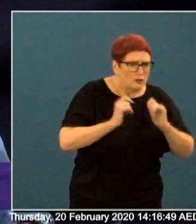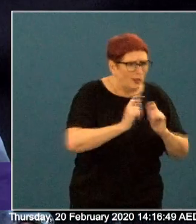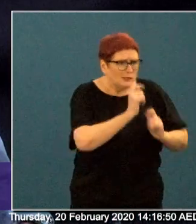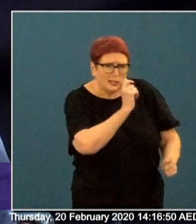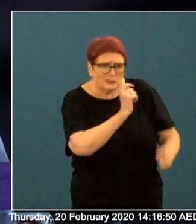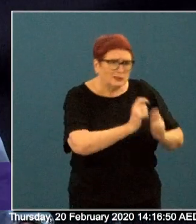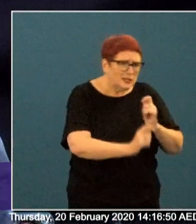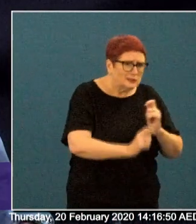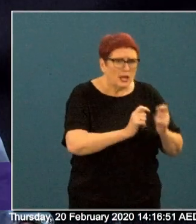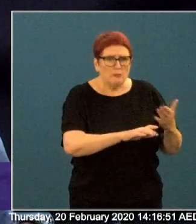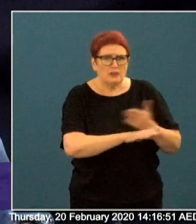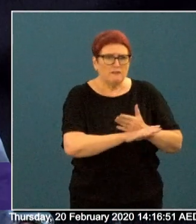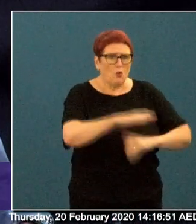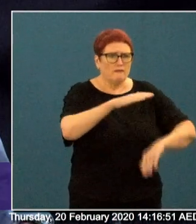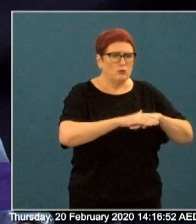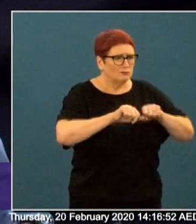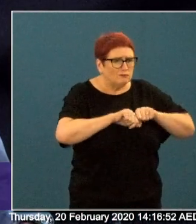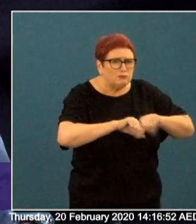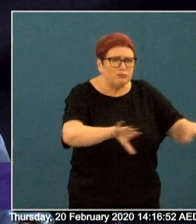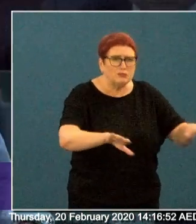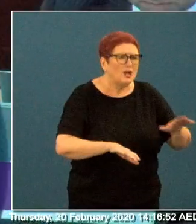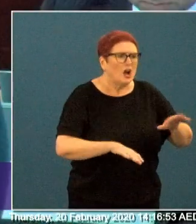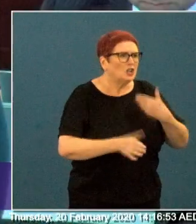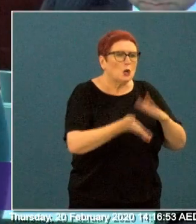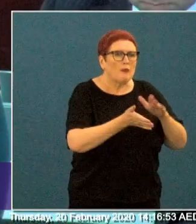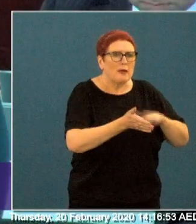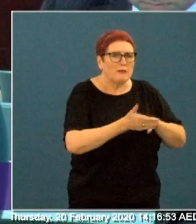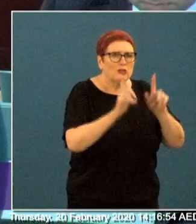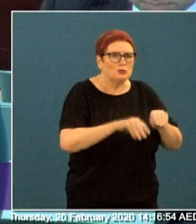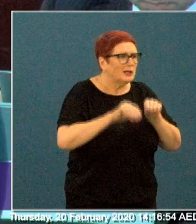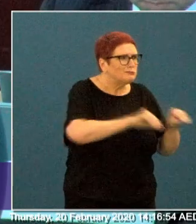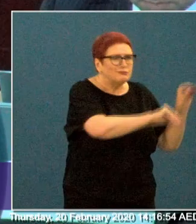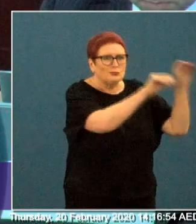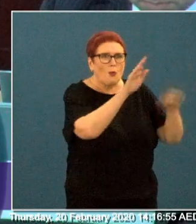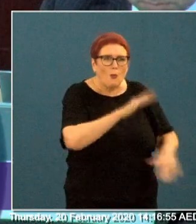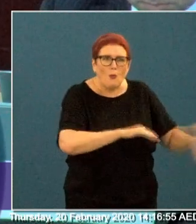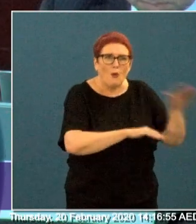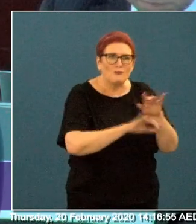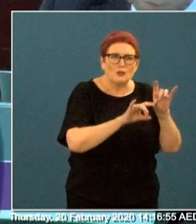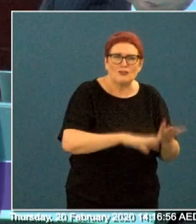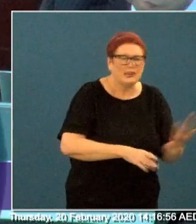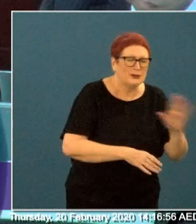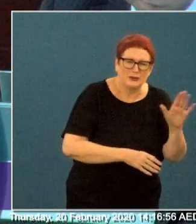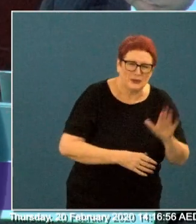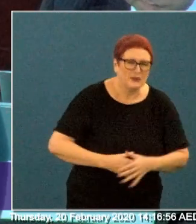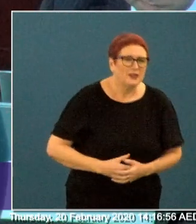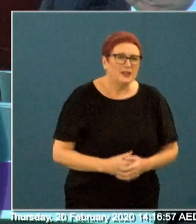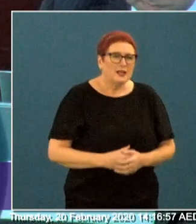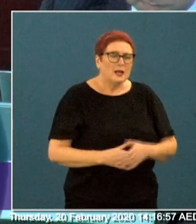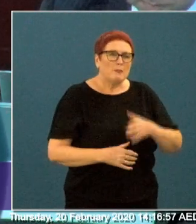then goes on a national tour to do that, but I'm giving a very small example where I'm challenging this idea